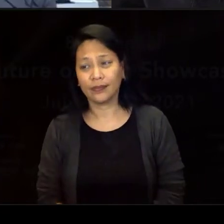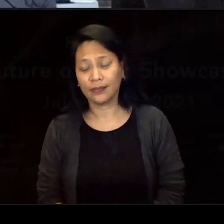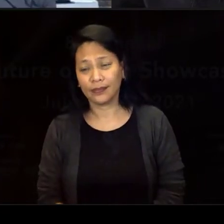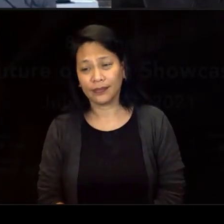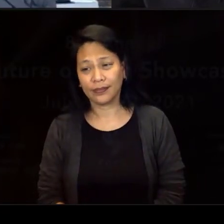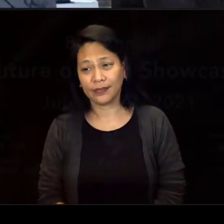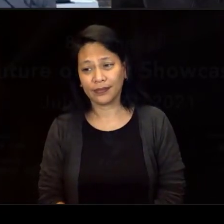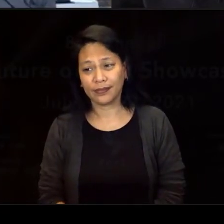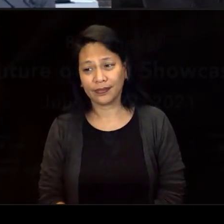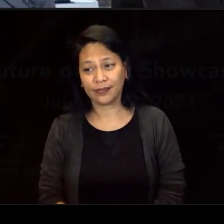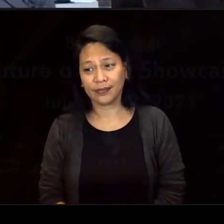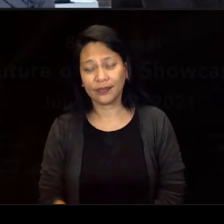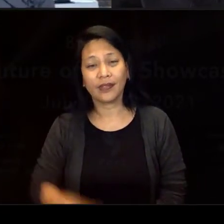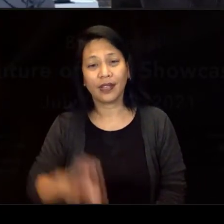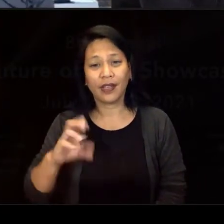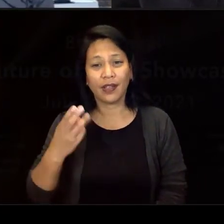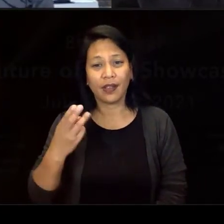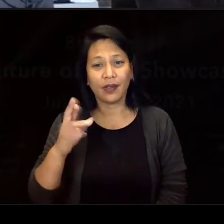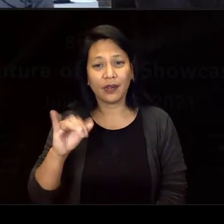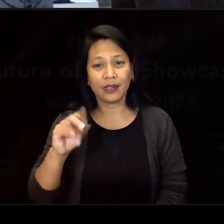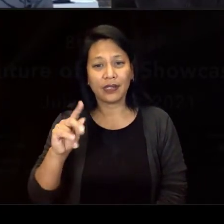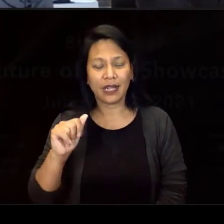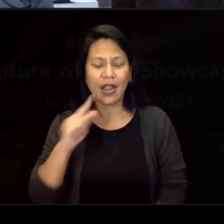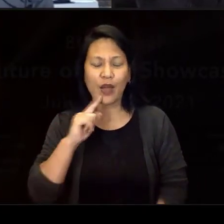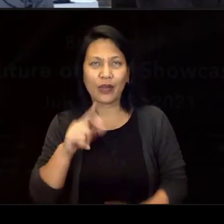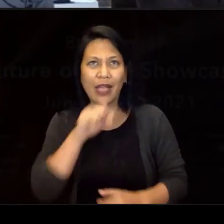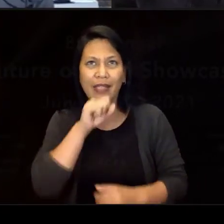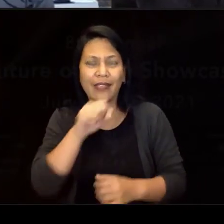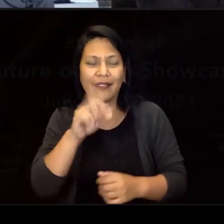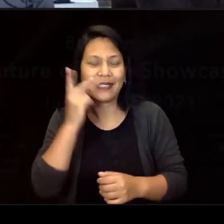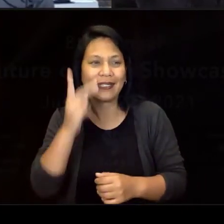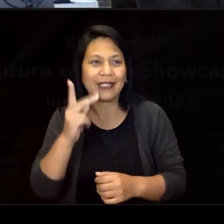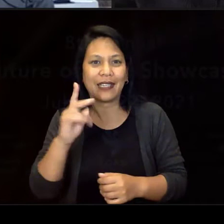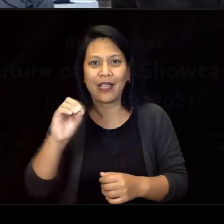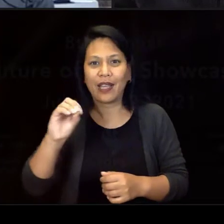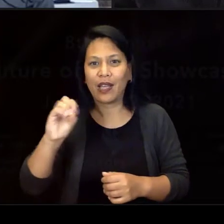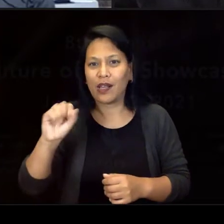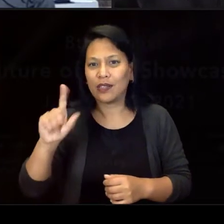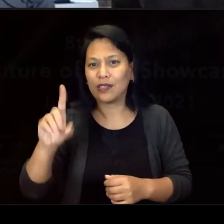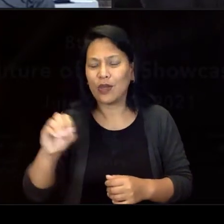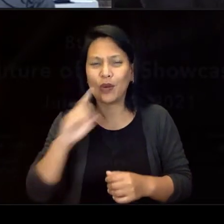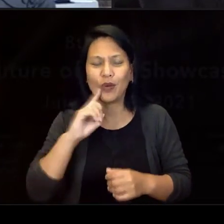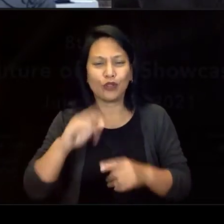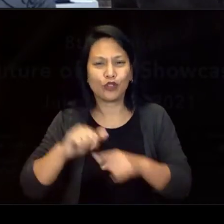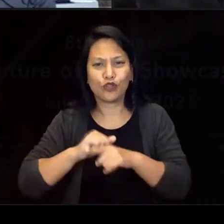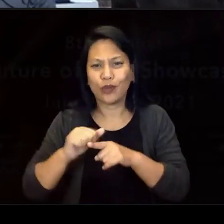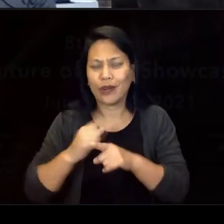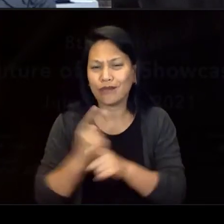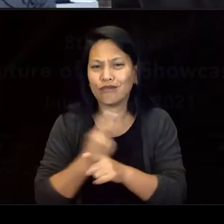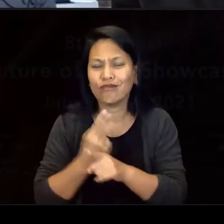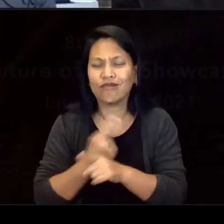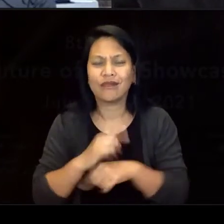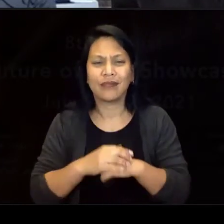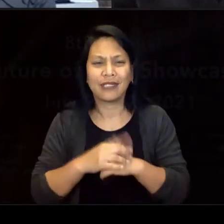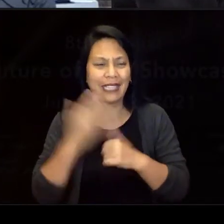I'd love to see, an Oslo trained in, in the ways that we are with mental health and to have them there helping,